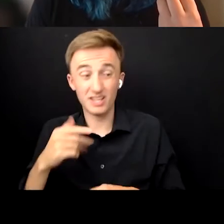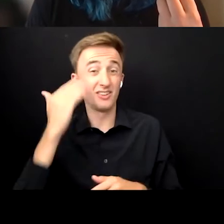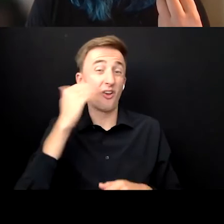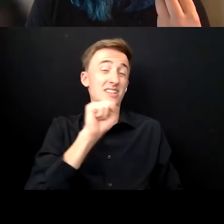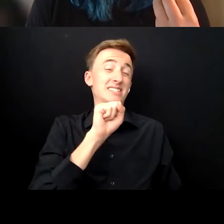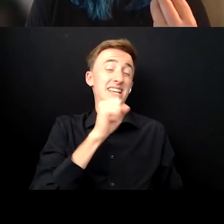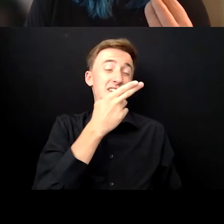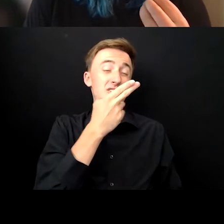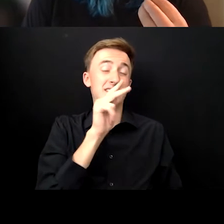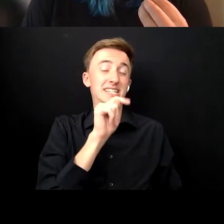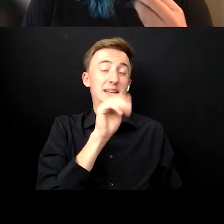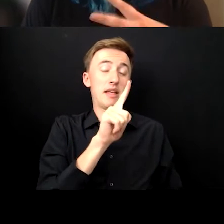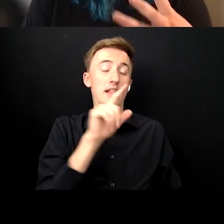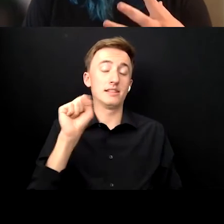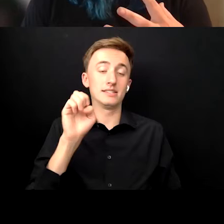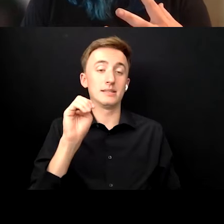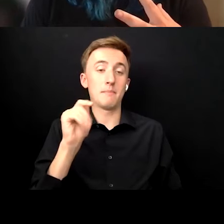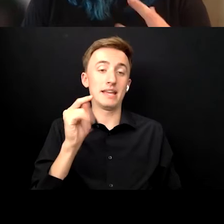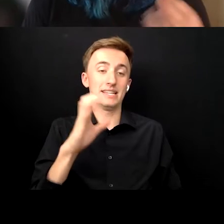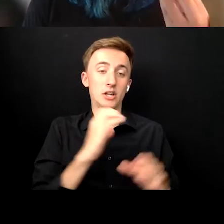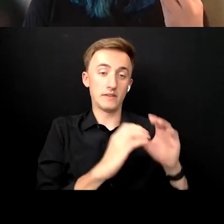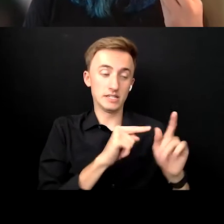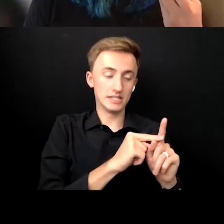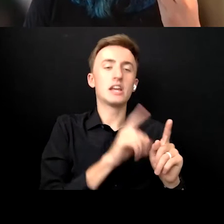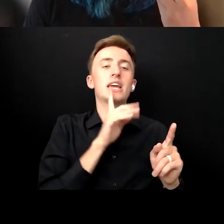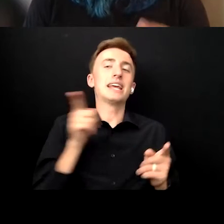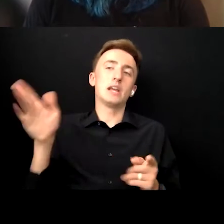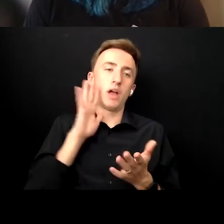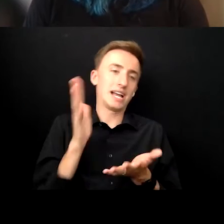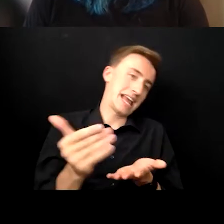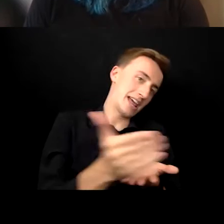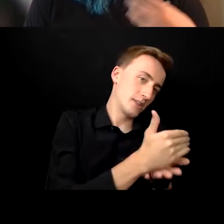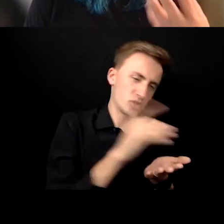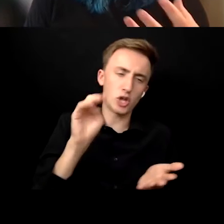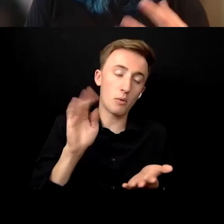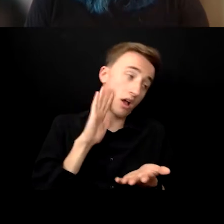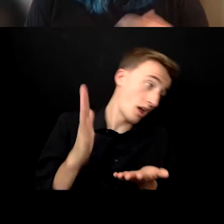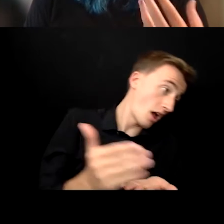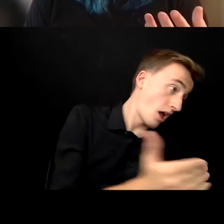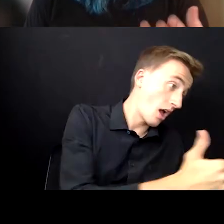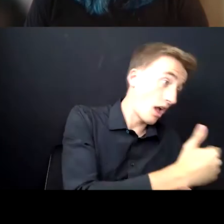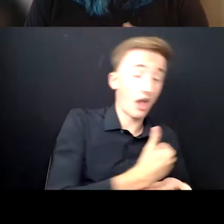we already had, it gathers those up and puts them into this tree, along with any of the other text